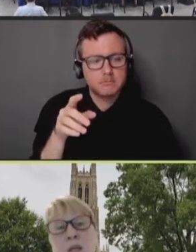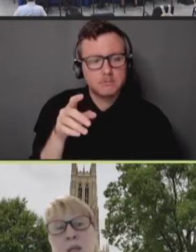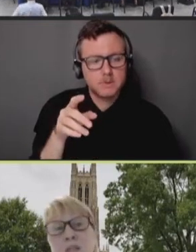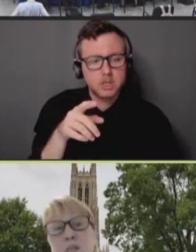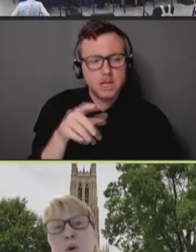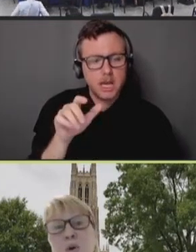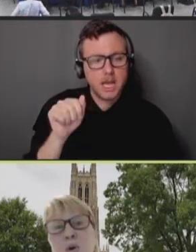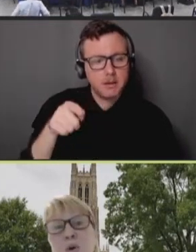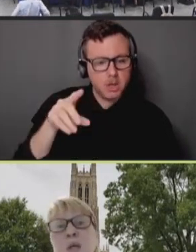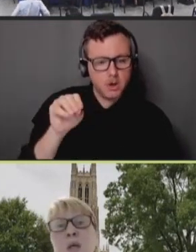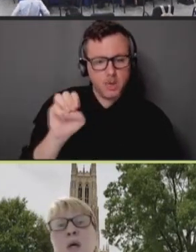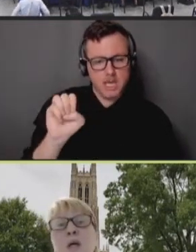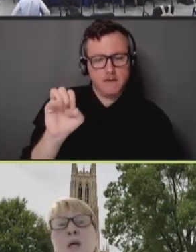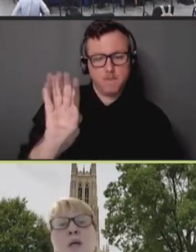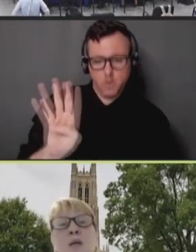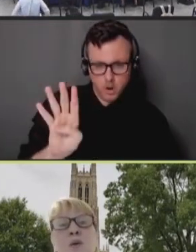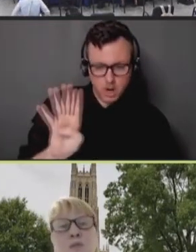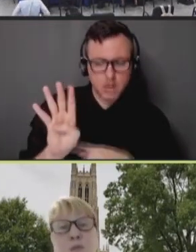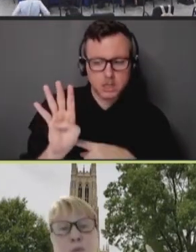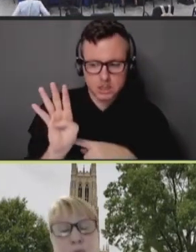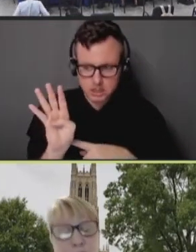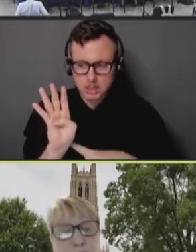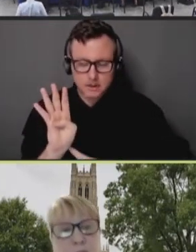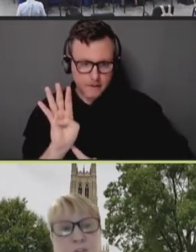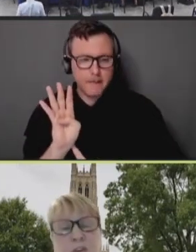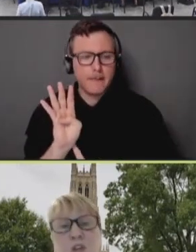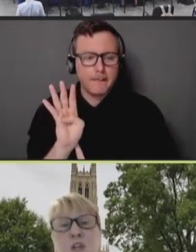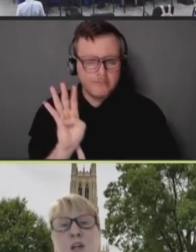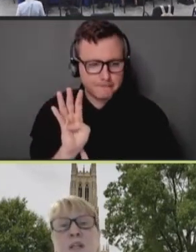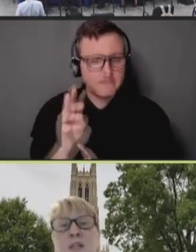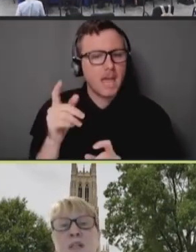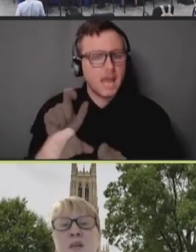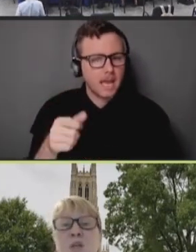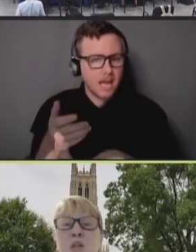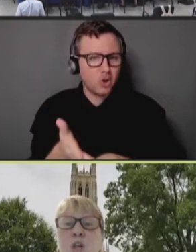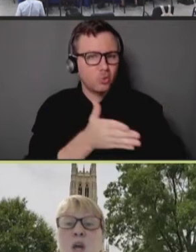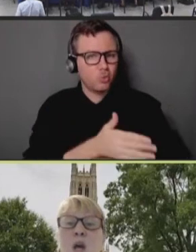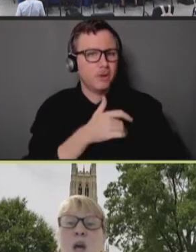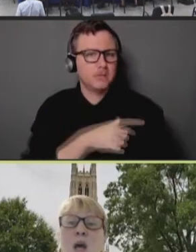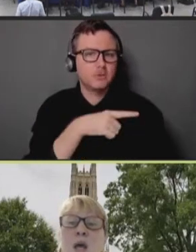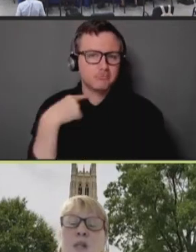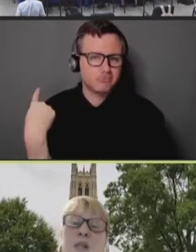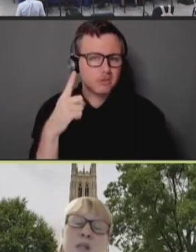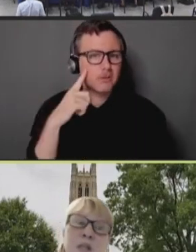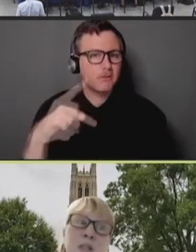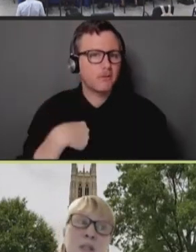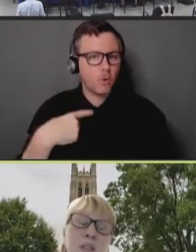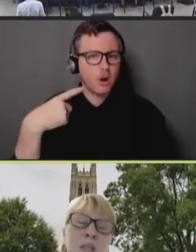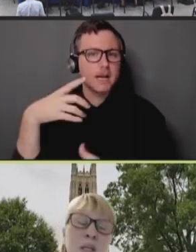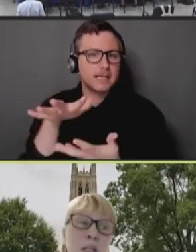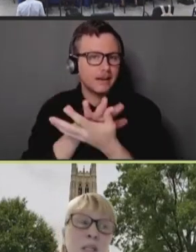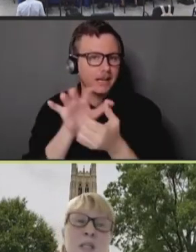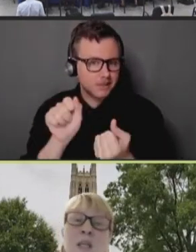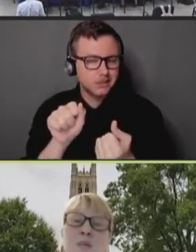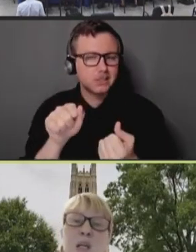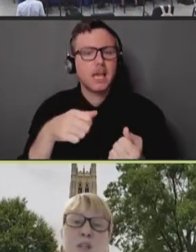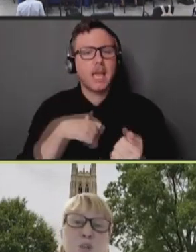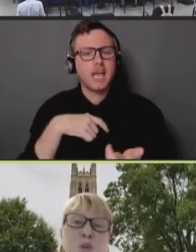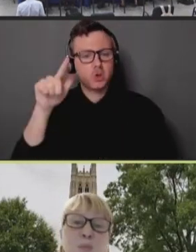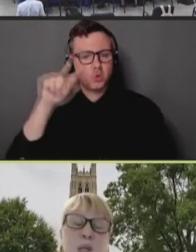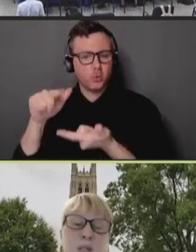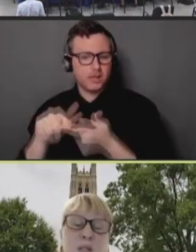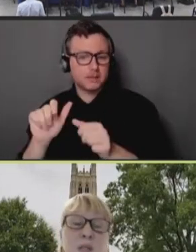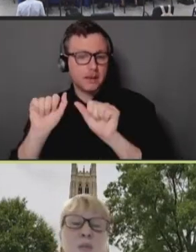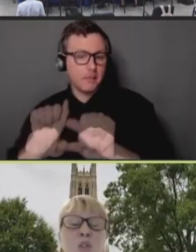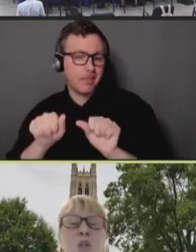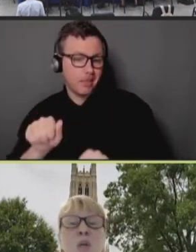increase in burden of infection related damage and decrease inability to repair this damage